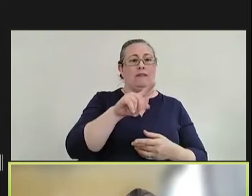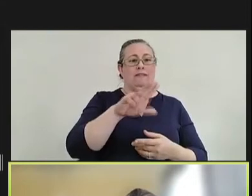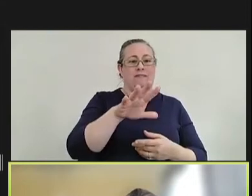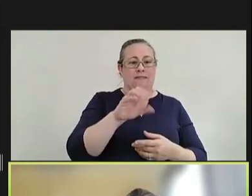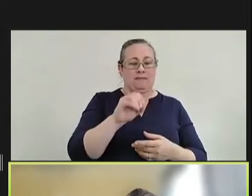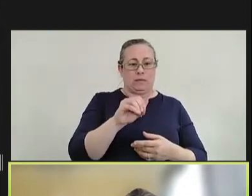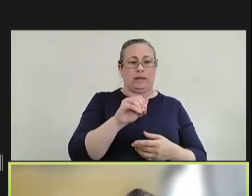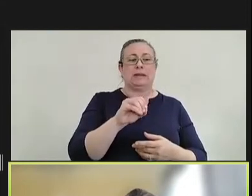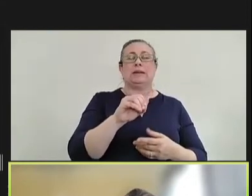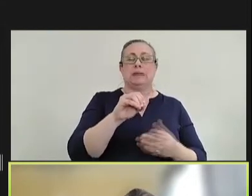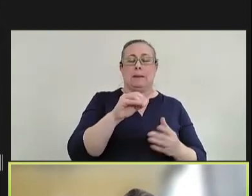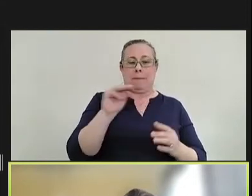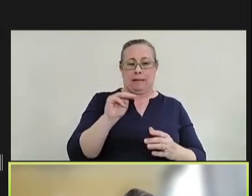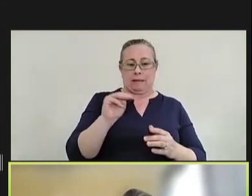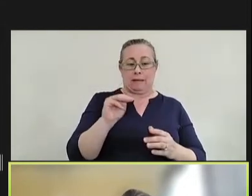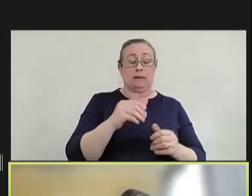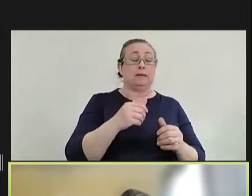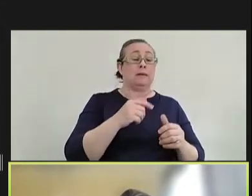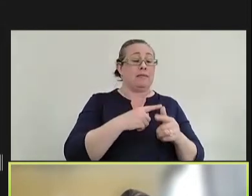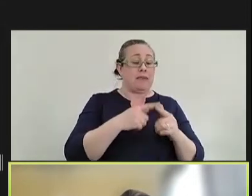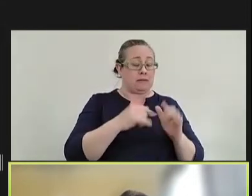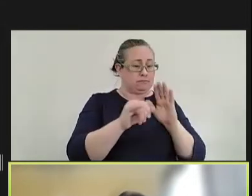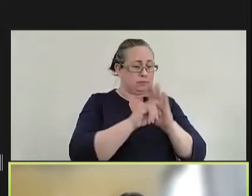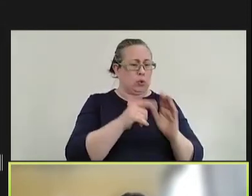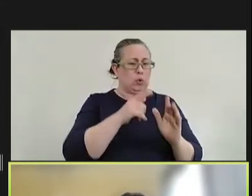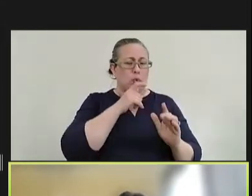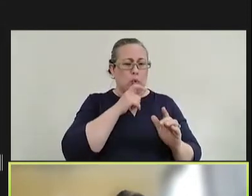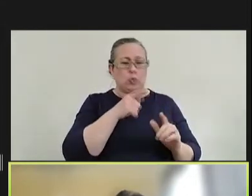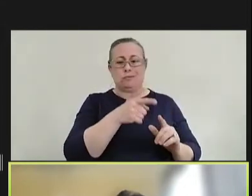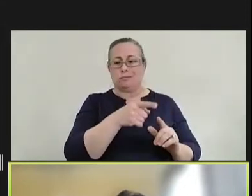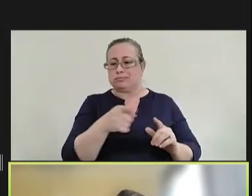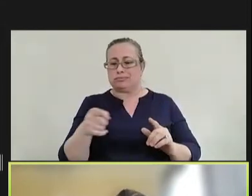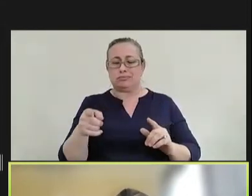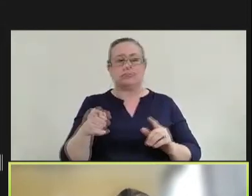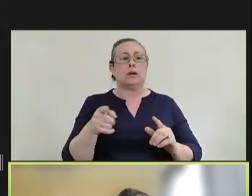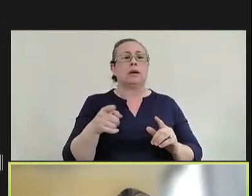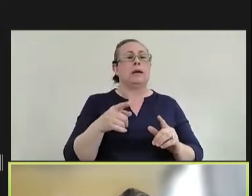received each vaccine out of eligible adults, and it was aligned with the U.S. population.